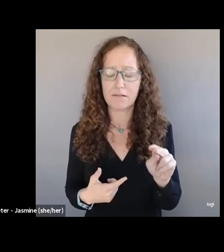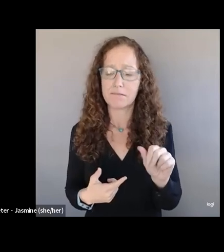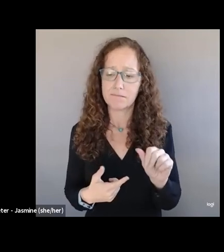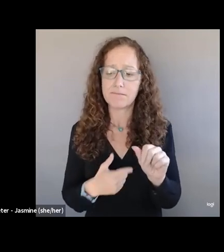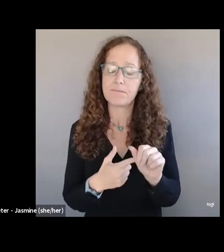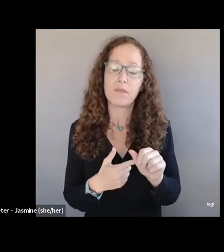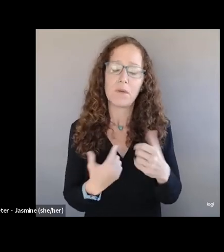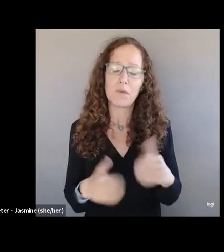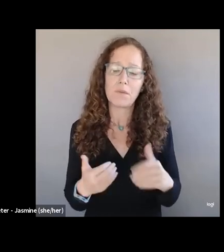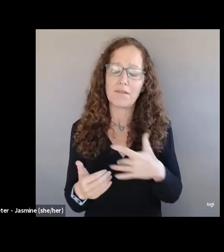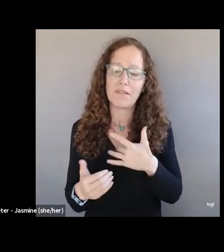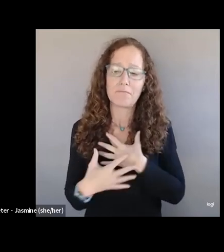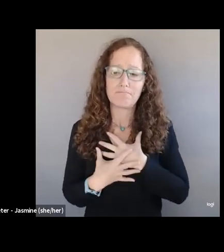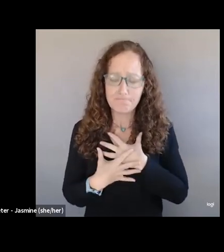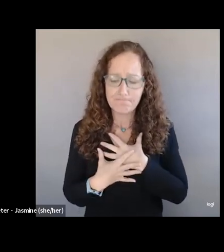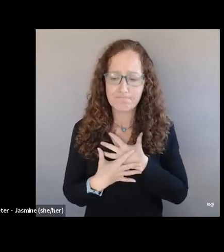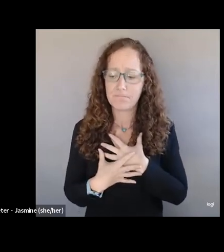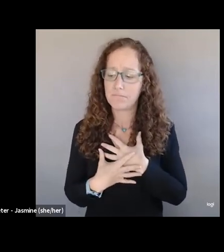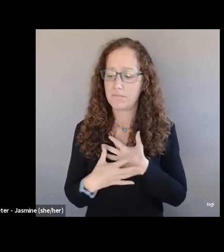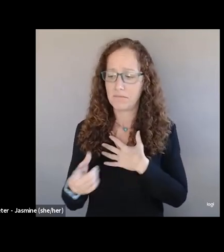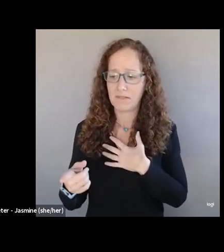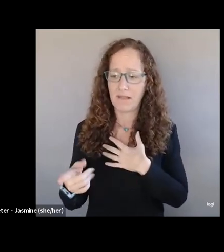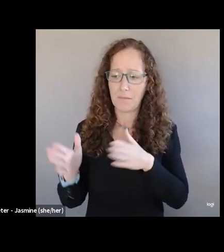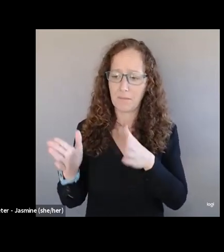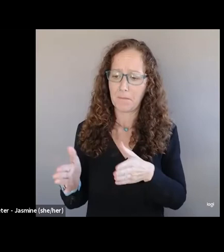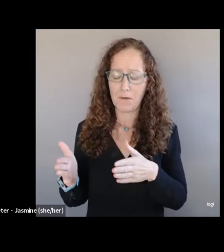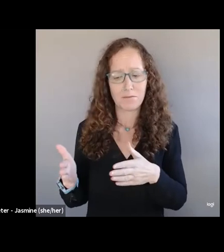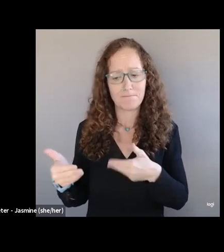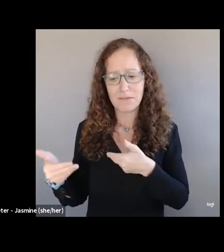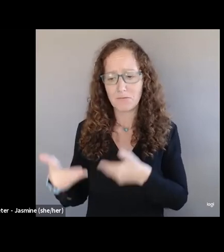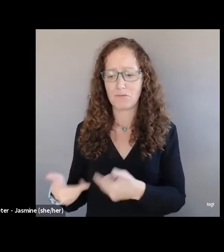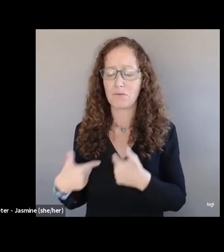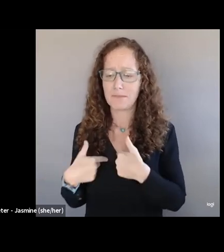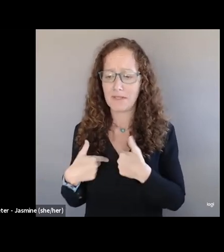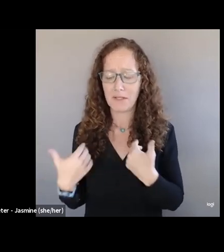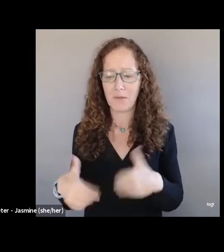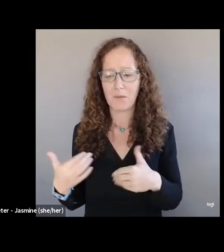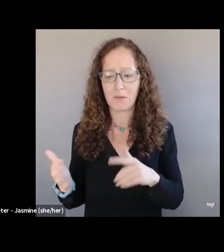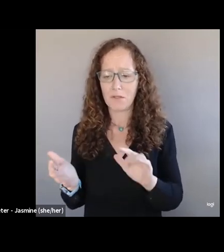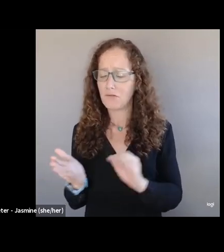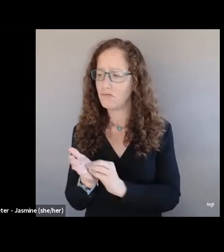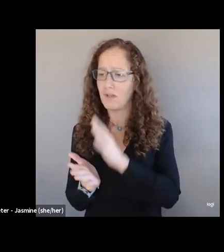such beauty by somebody who I hold in deep regard and who has